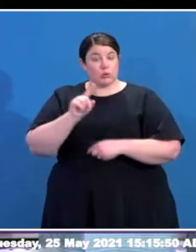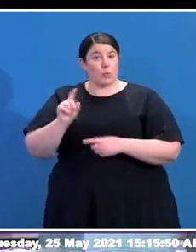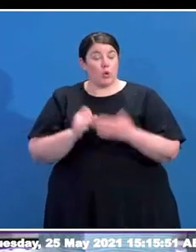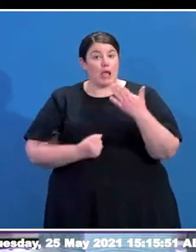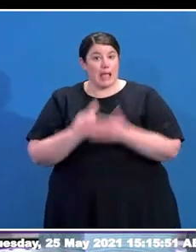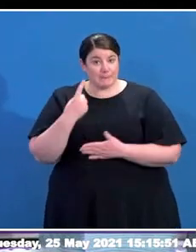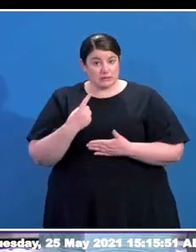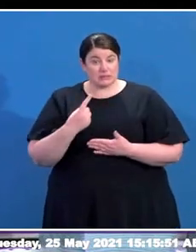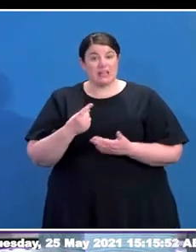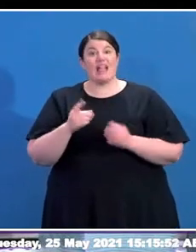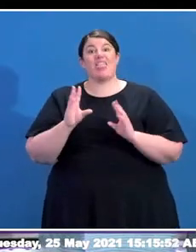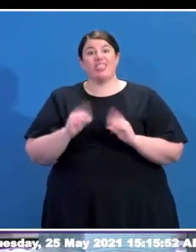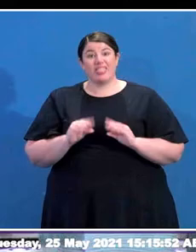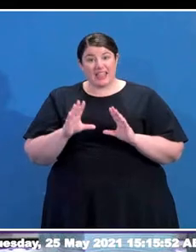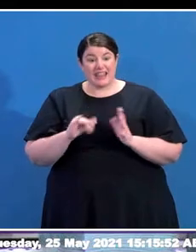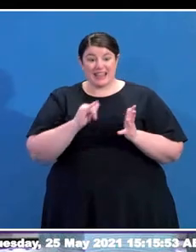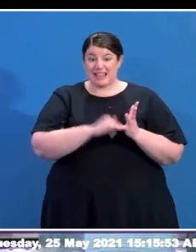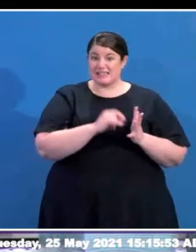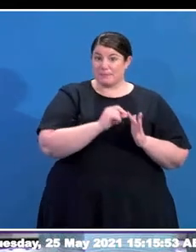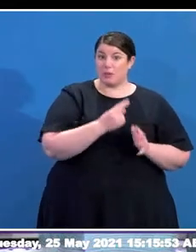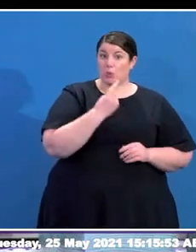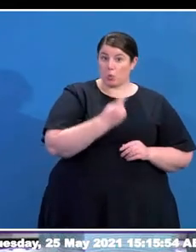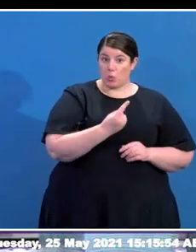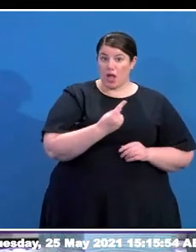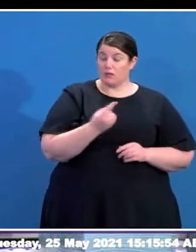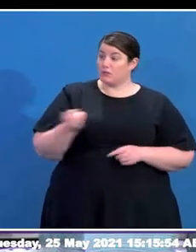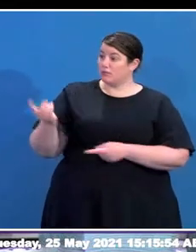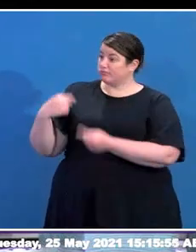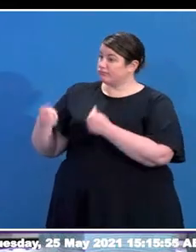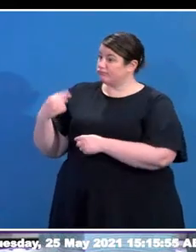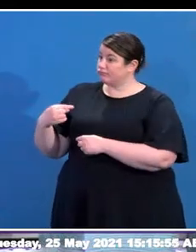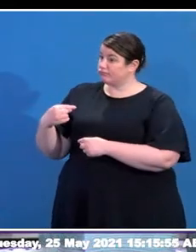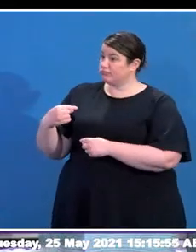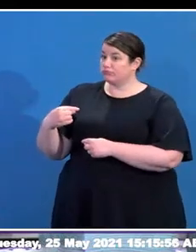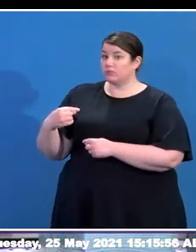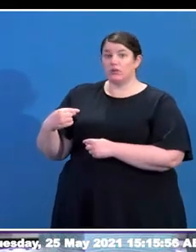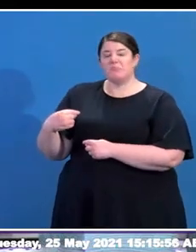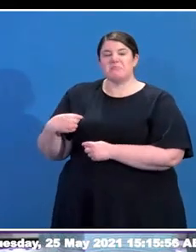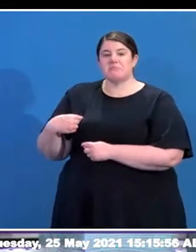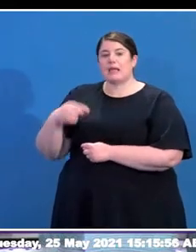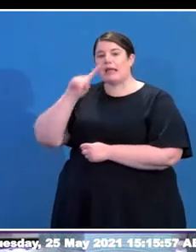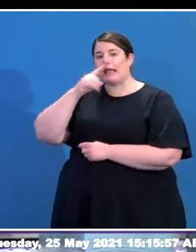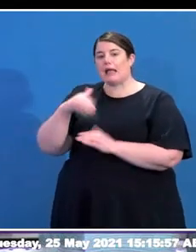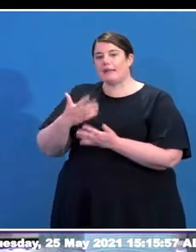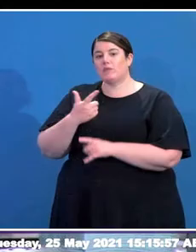Then SP1 advises you that he has been advised by his lawyer that he cannot comment.